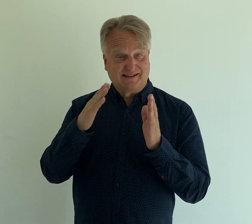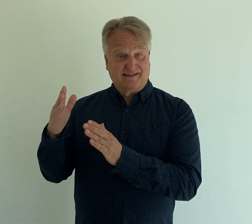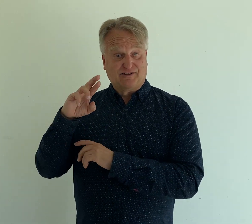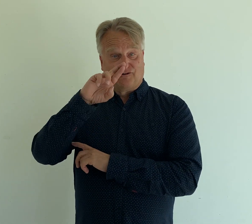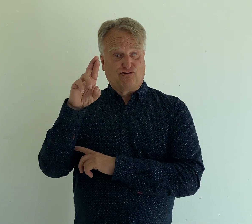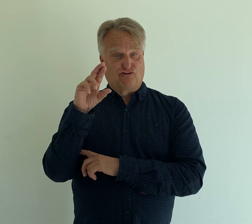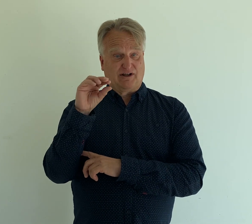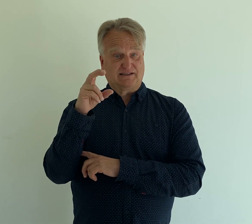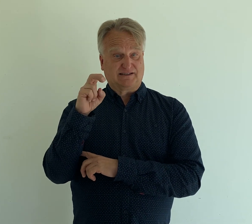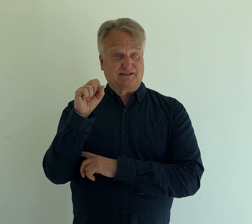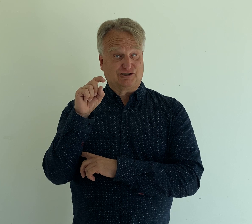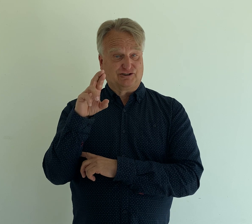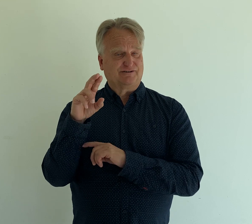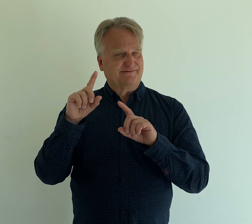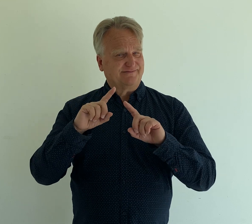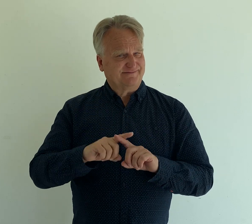Rochester,